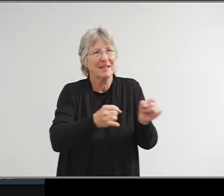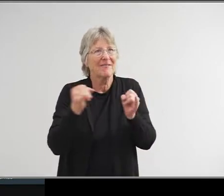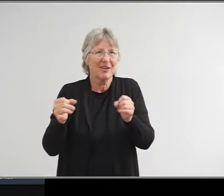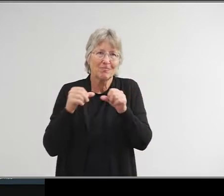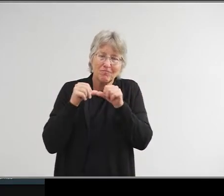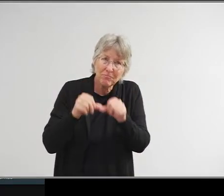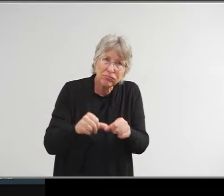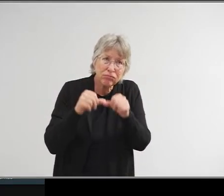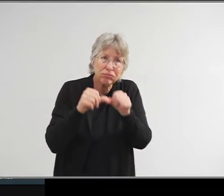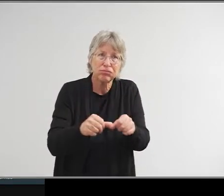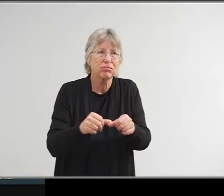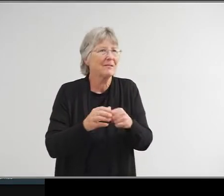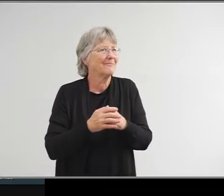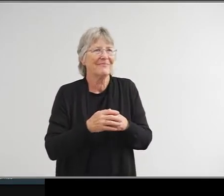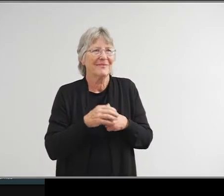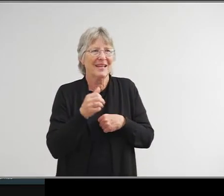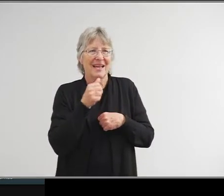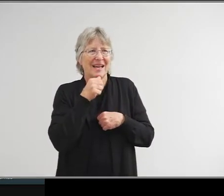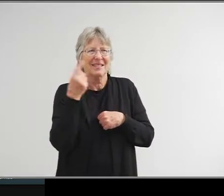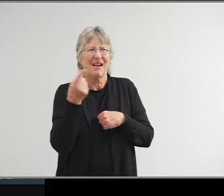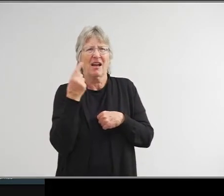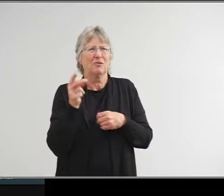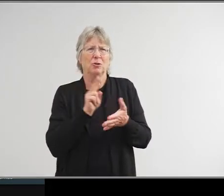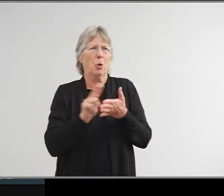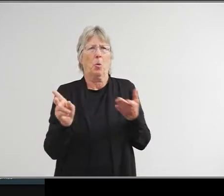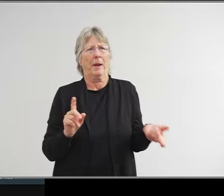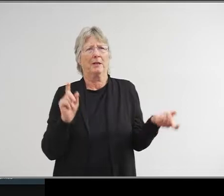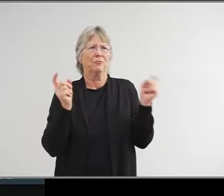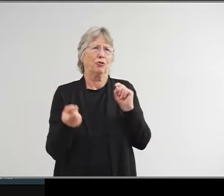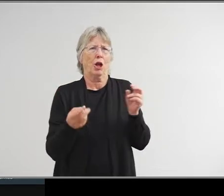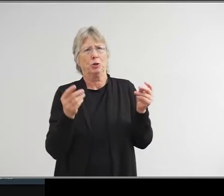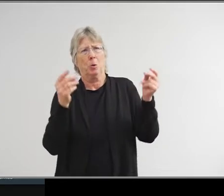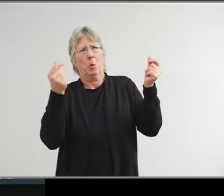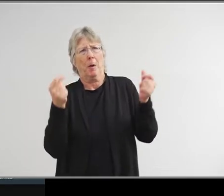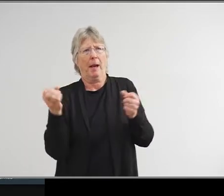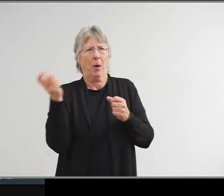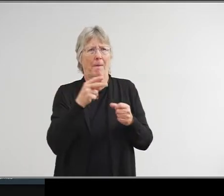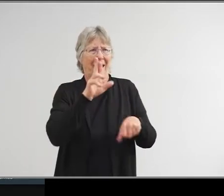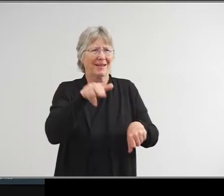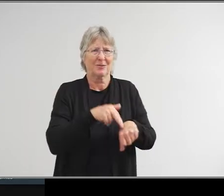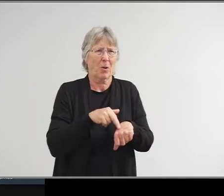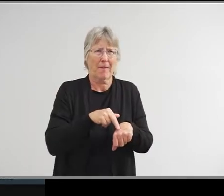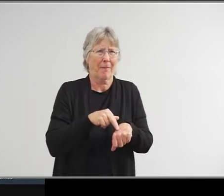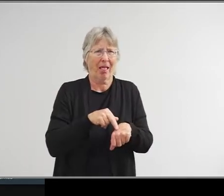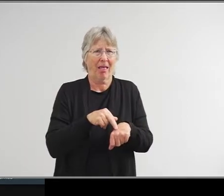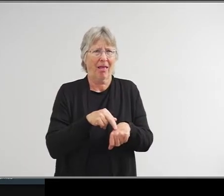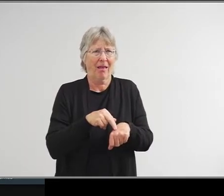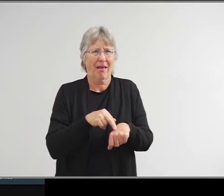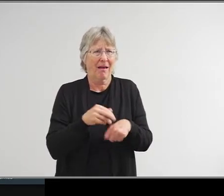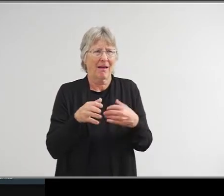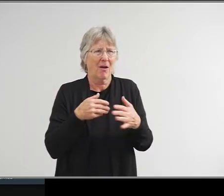That's not something that's a two week turnaround or a three week turnaround, or even a March 1st turnaround.